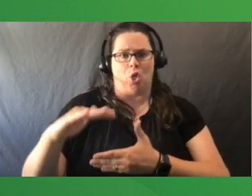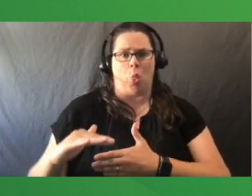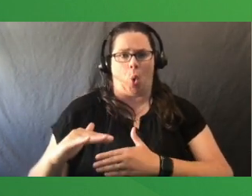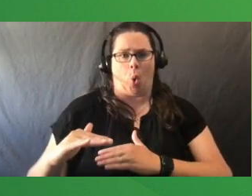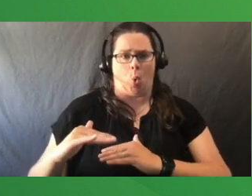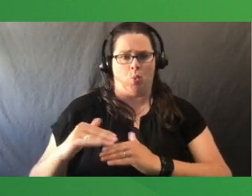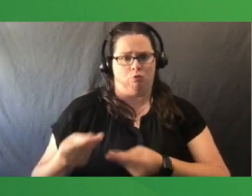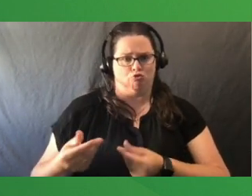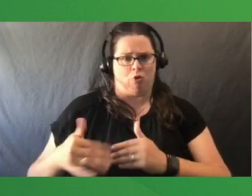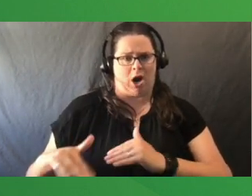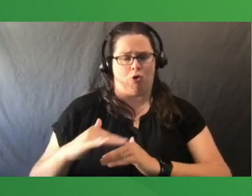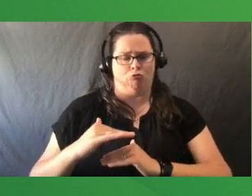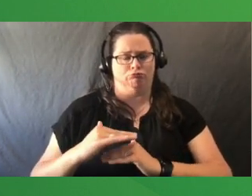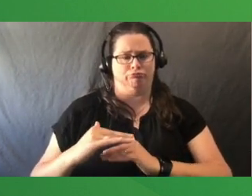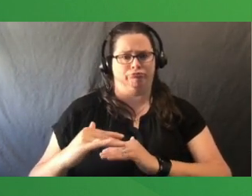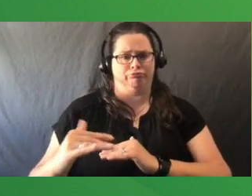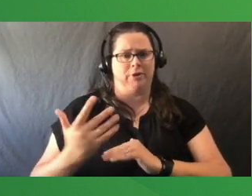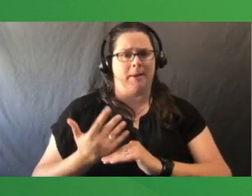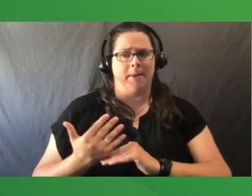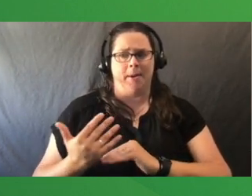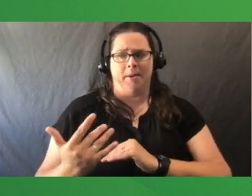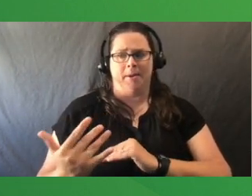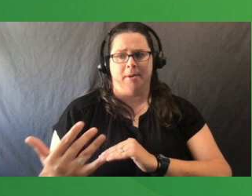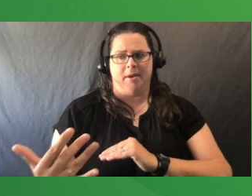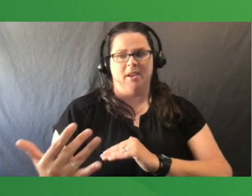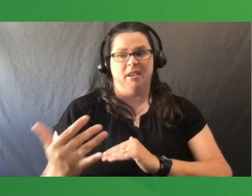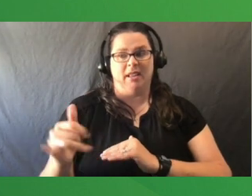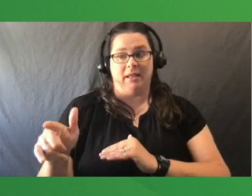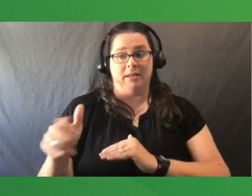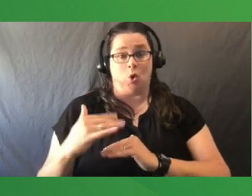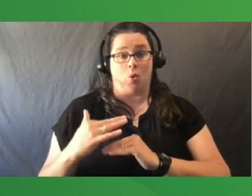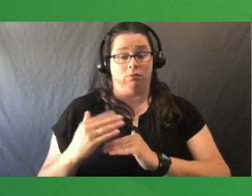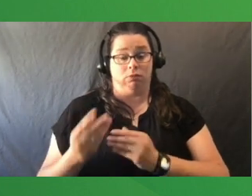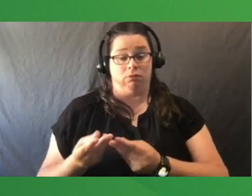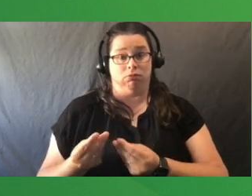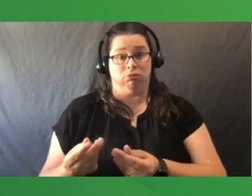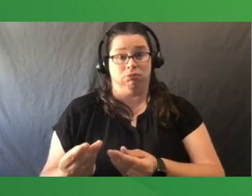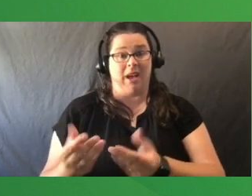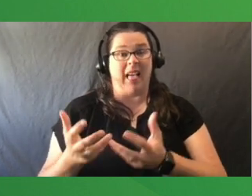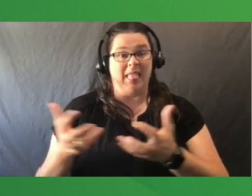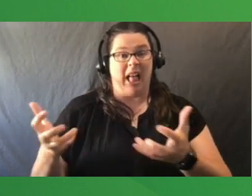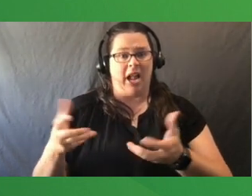And so that's a lot of fuel for that fire.